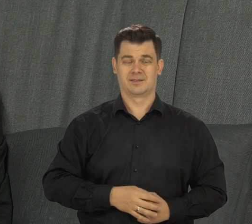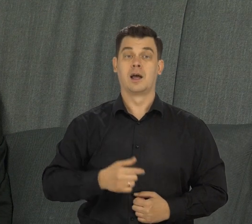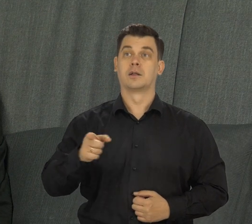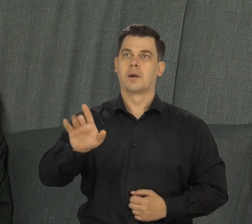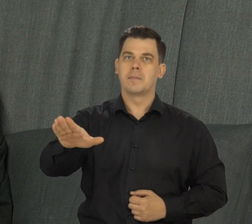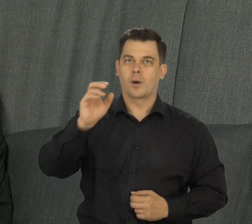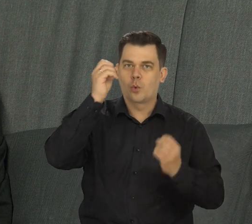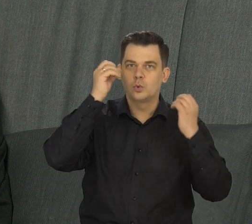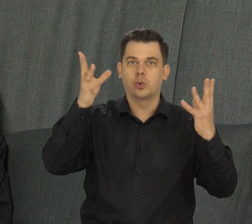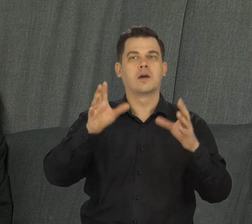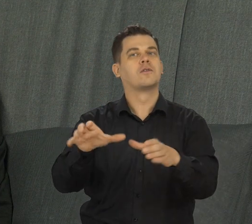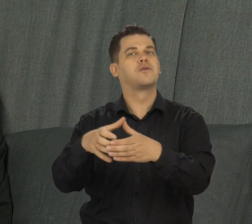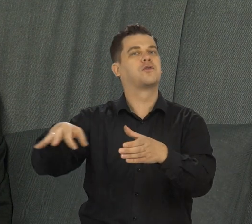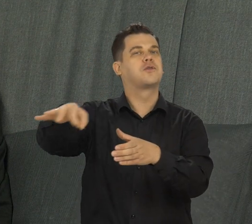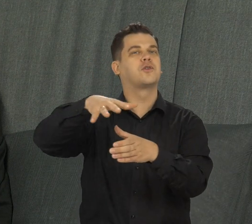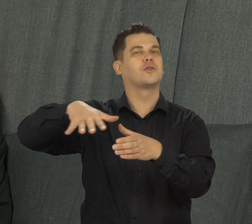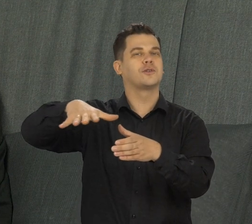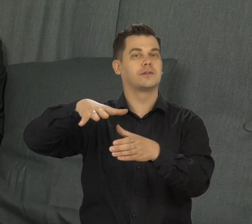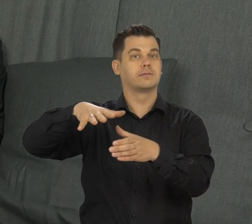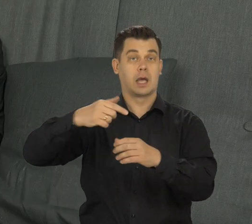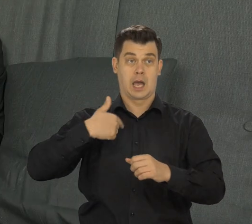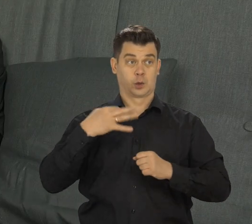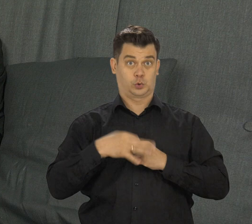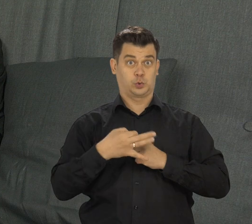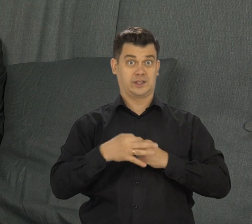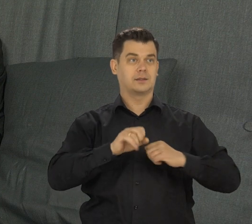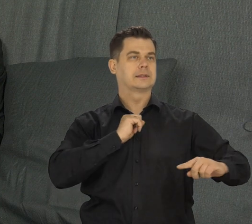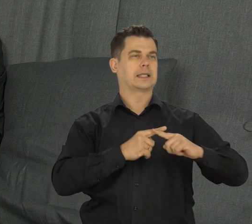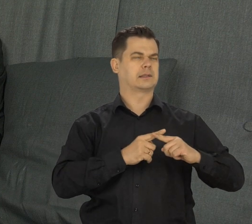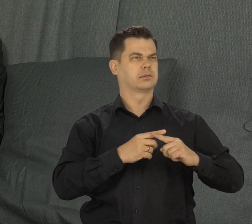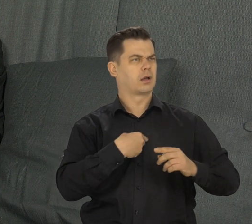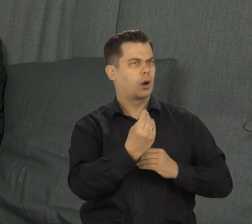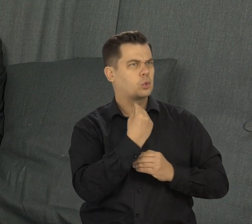They have their own culture and hermetic world. While studying Sexological studies I heard,